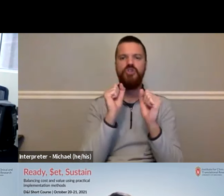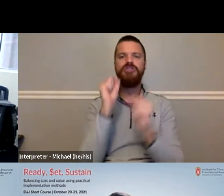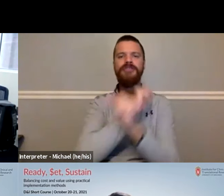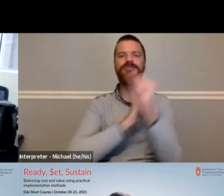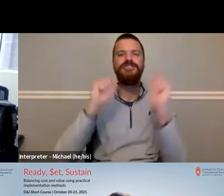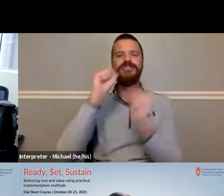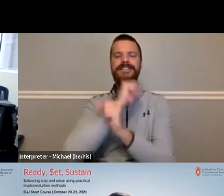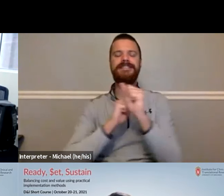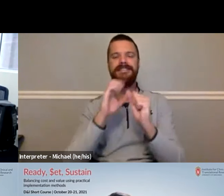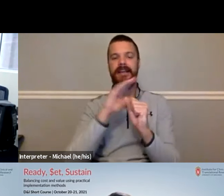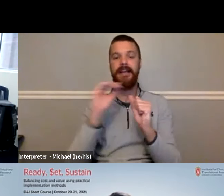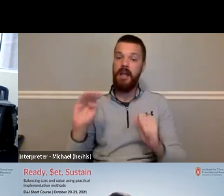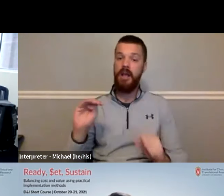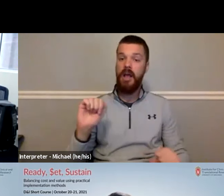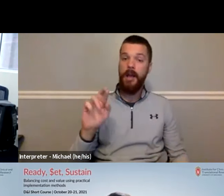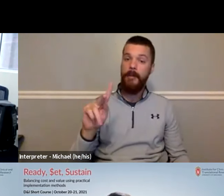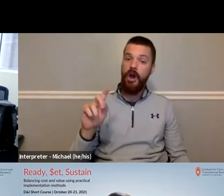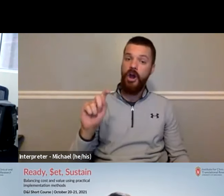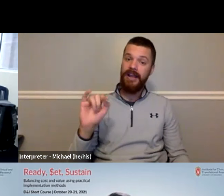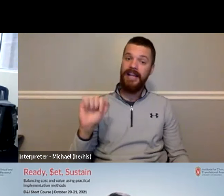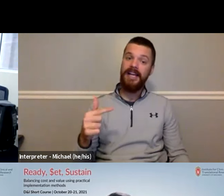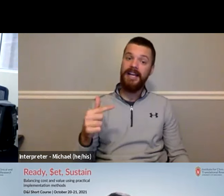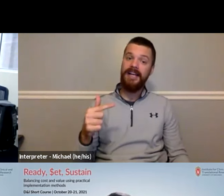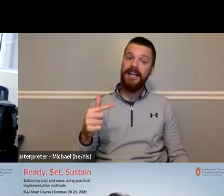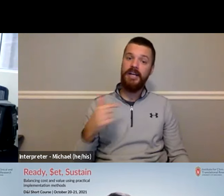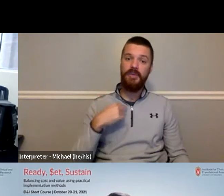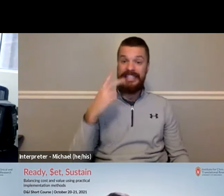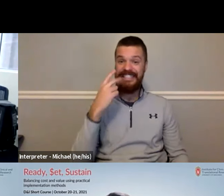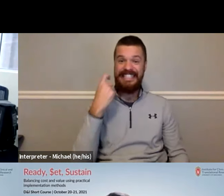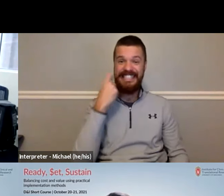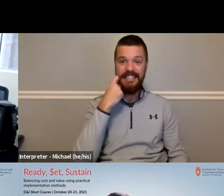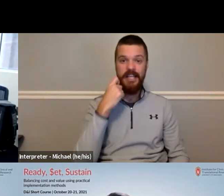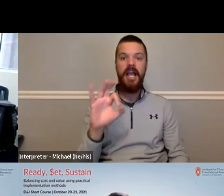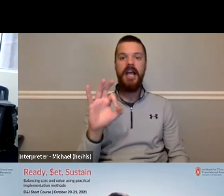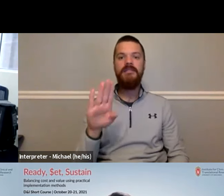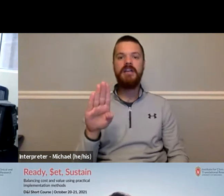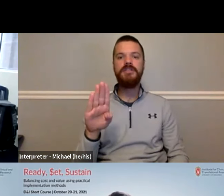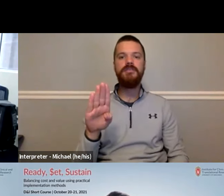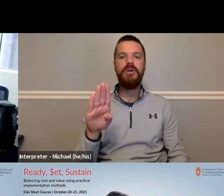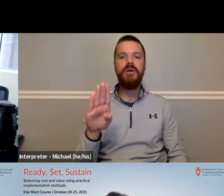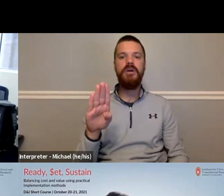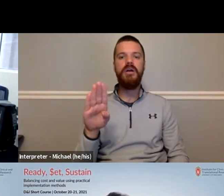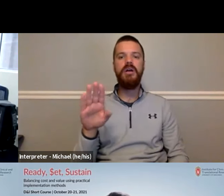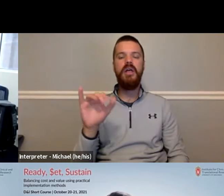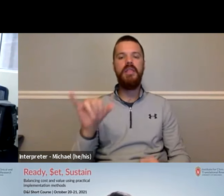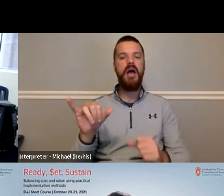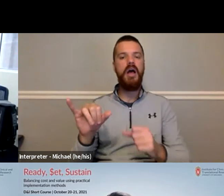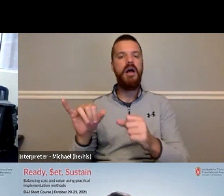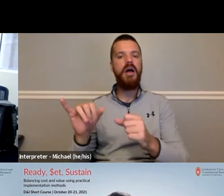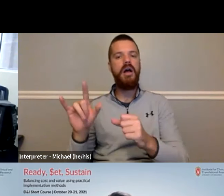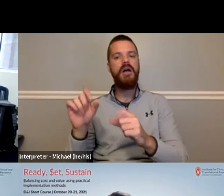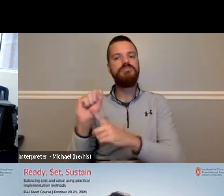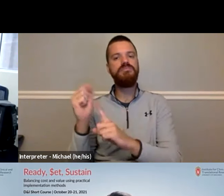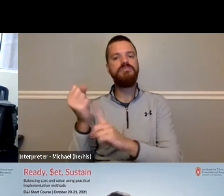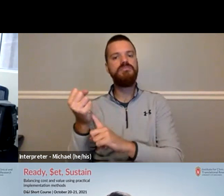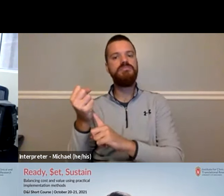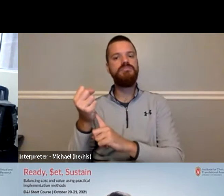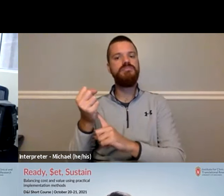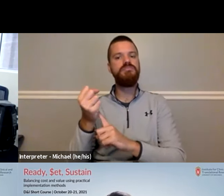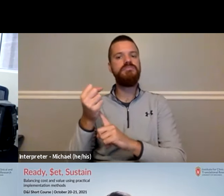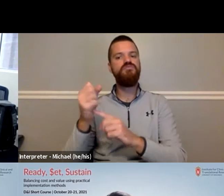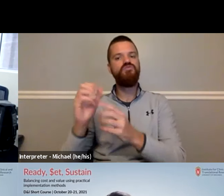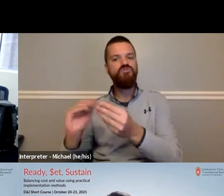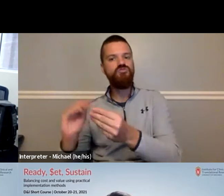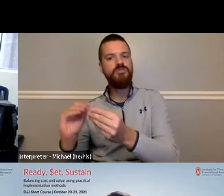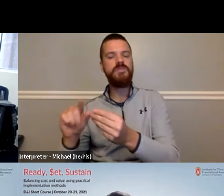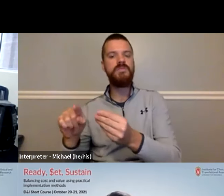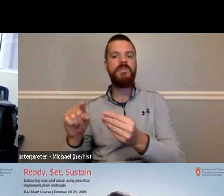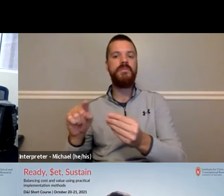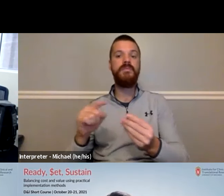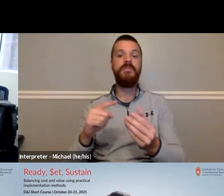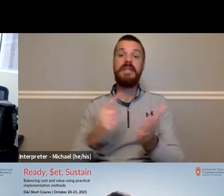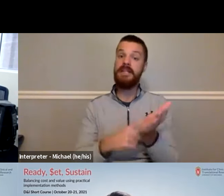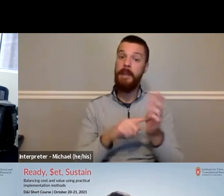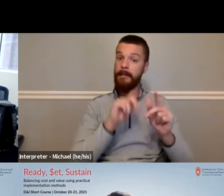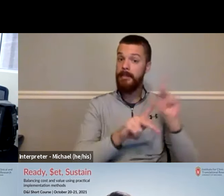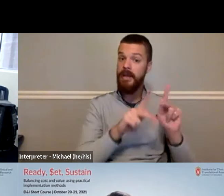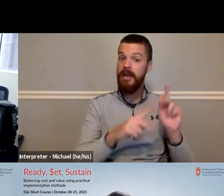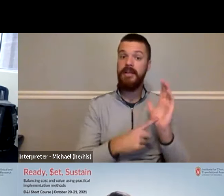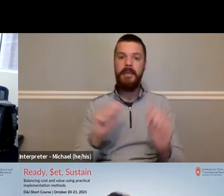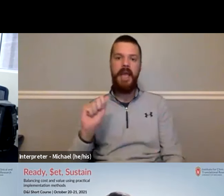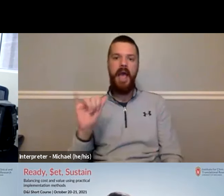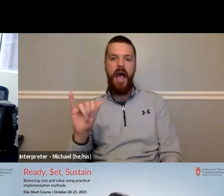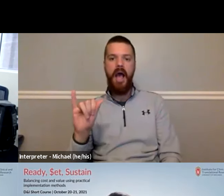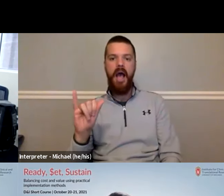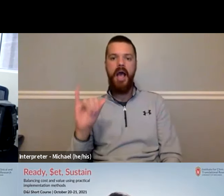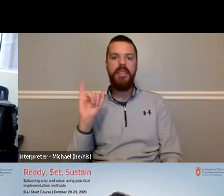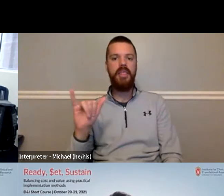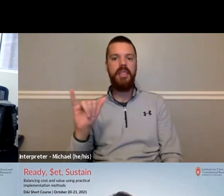Greg Aarons (he/his): You know, things like marketing and I mean we've seen that, with the recent Facebook testimony is that you know there sometimes there's people doing that sometimes it's Ai platforms that inform those decisions, and I think.